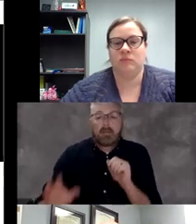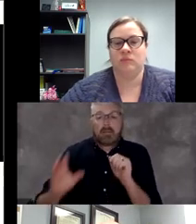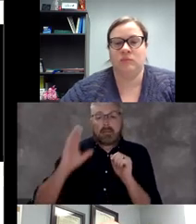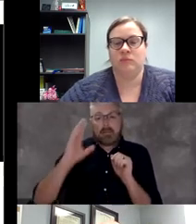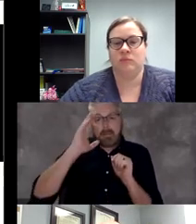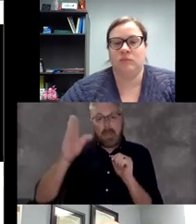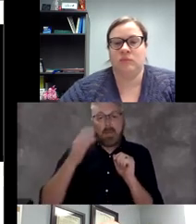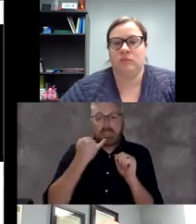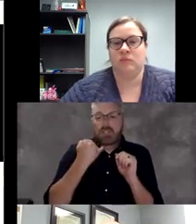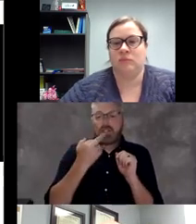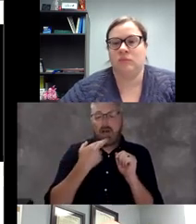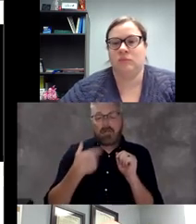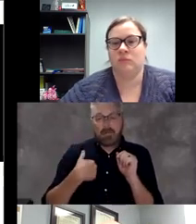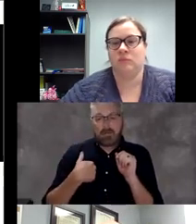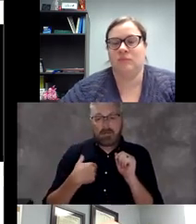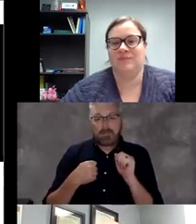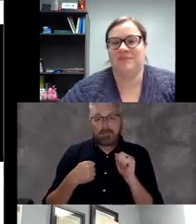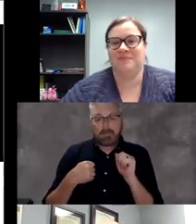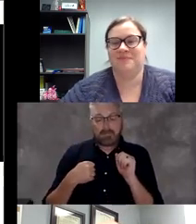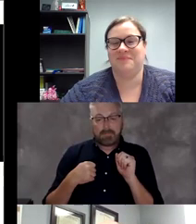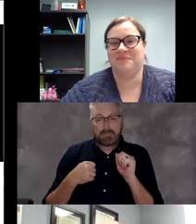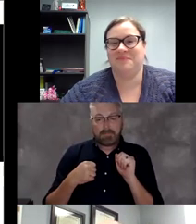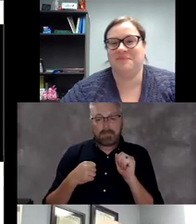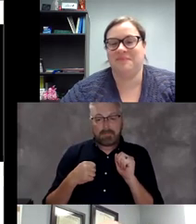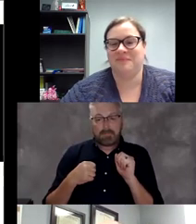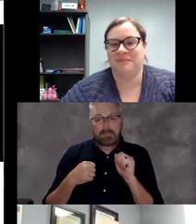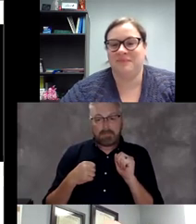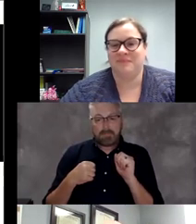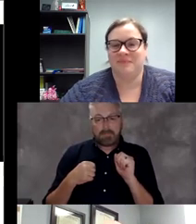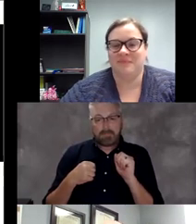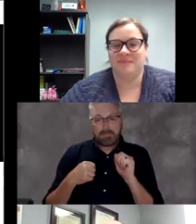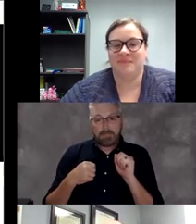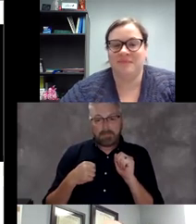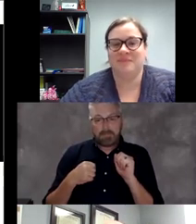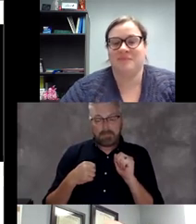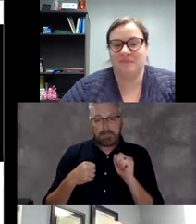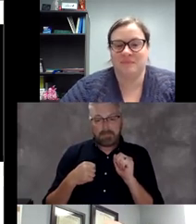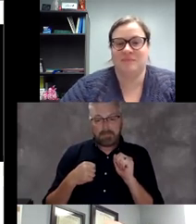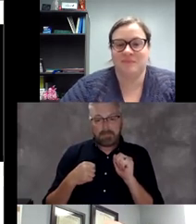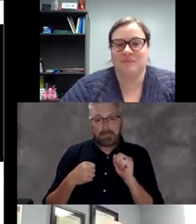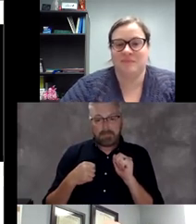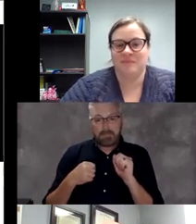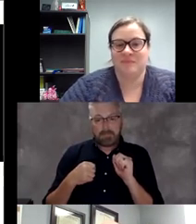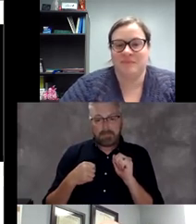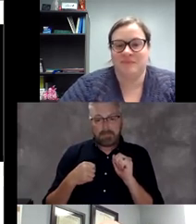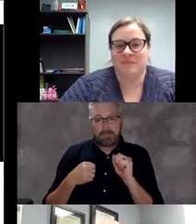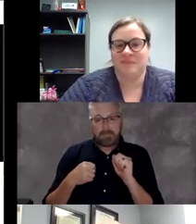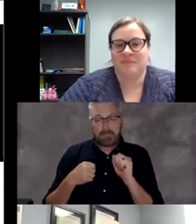THIS IS JEFF. >> THIS IS PEGGY.